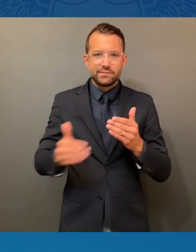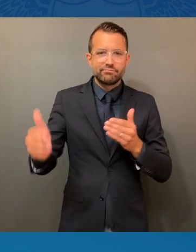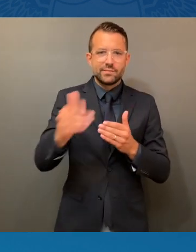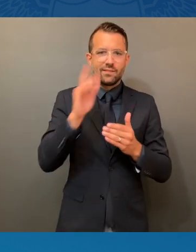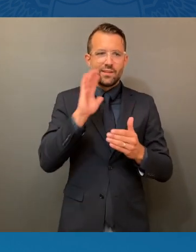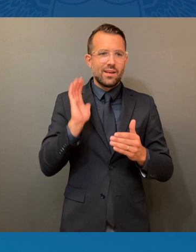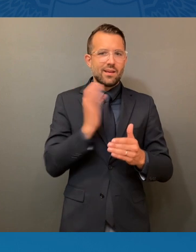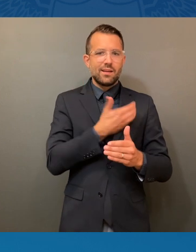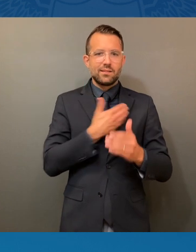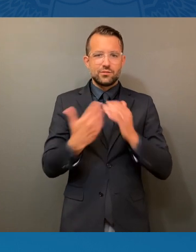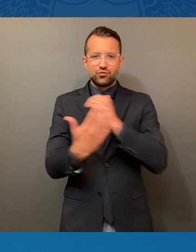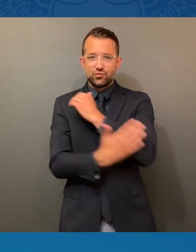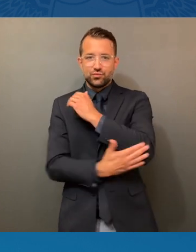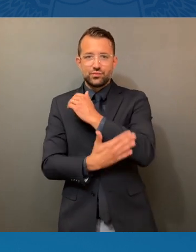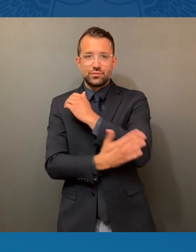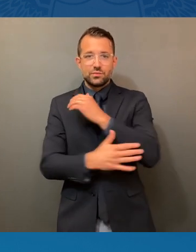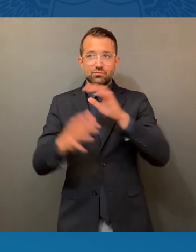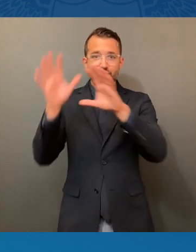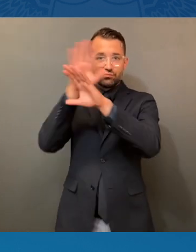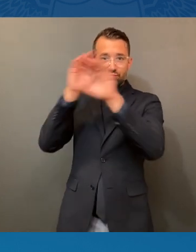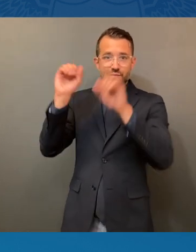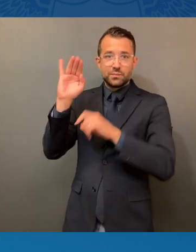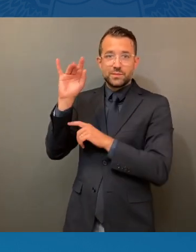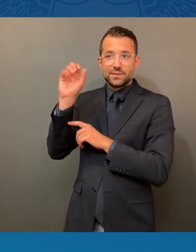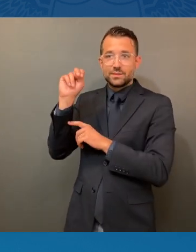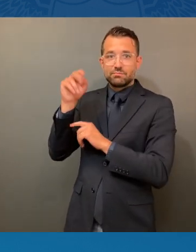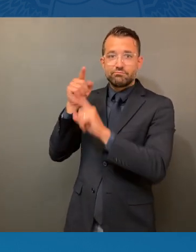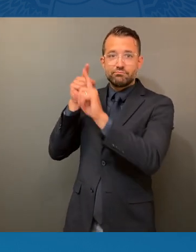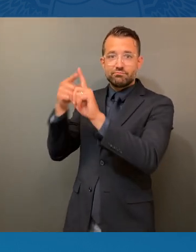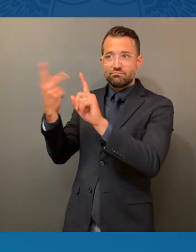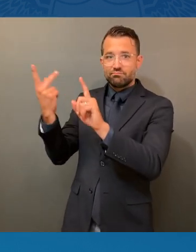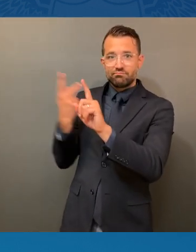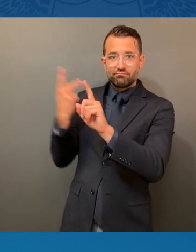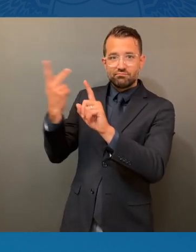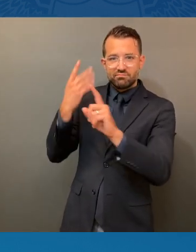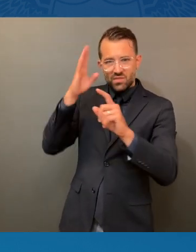that there is still more work to be done, and that is why I am here today.